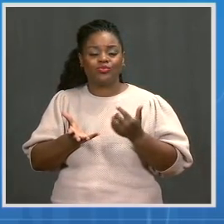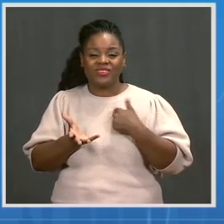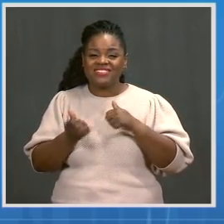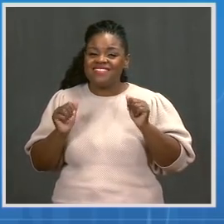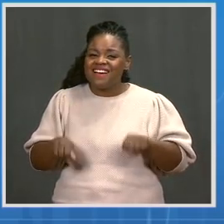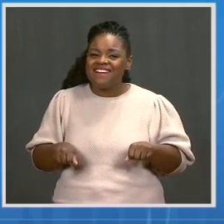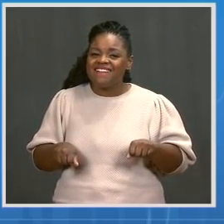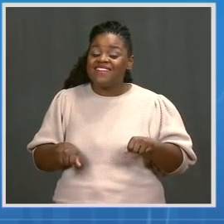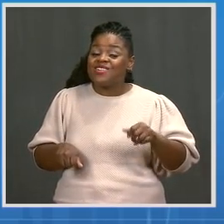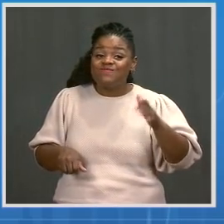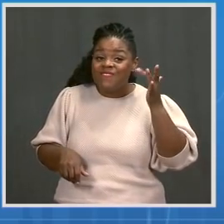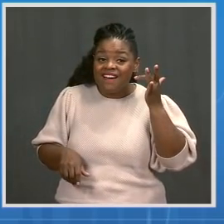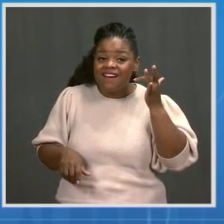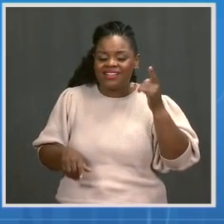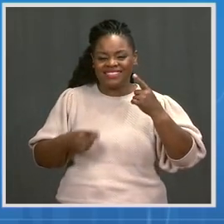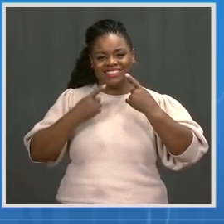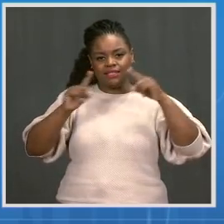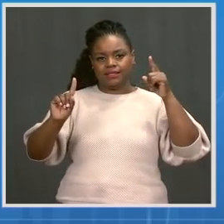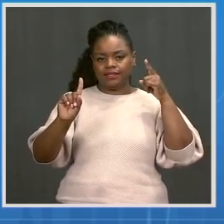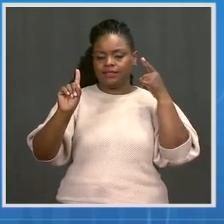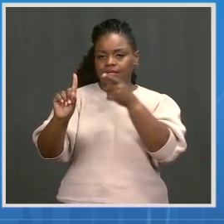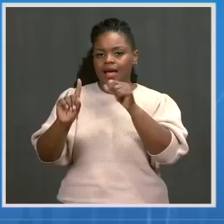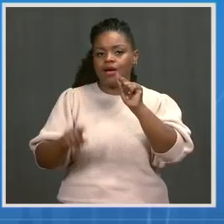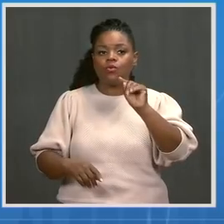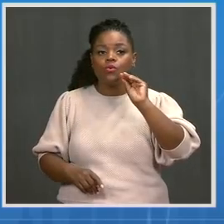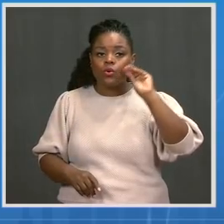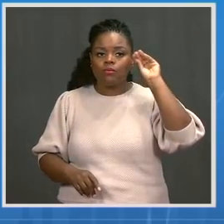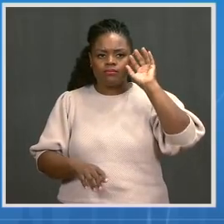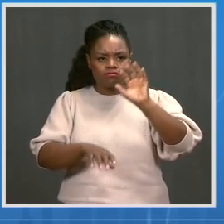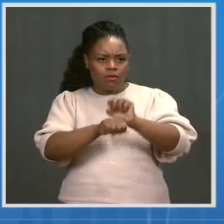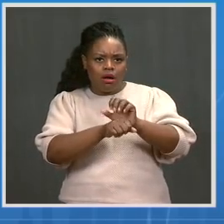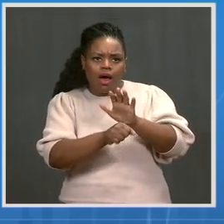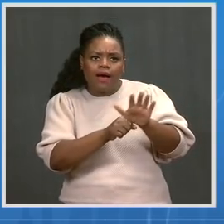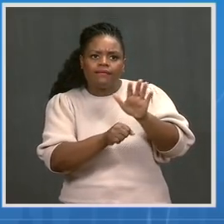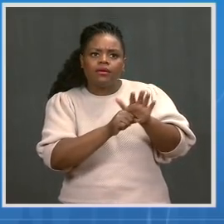and because we've secured enough supply -- more than enough supply for all Americans.